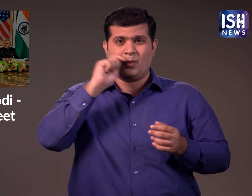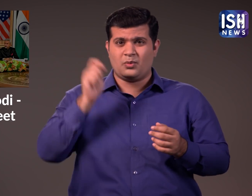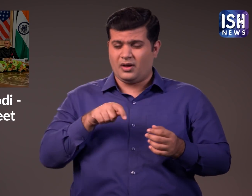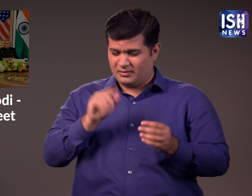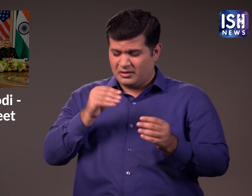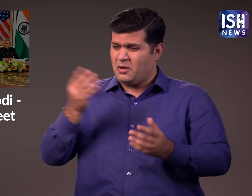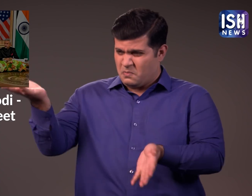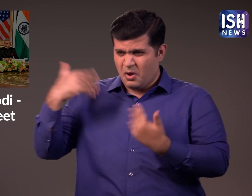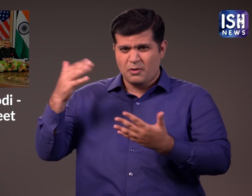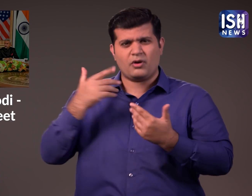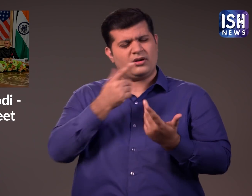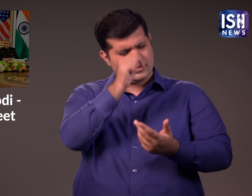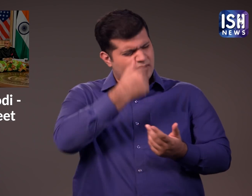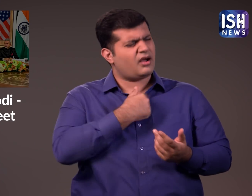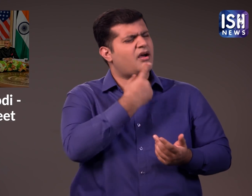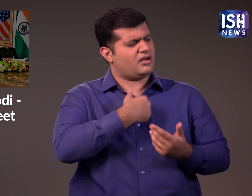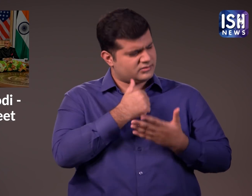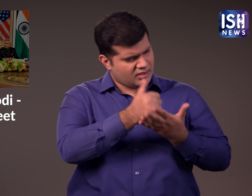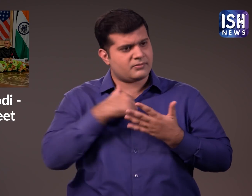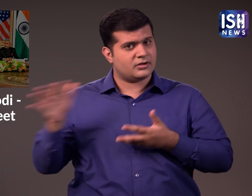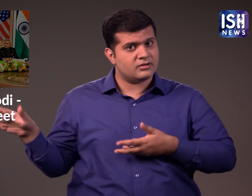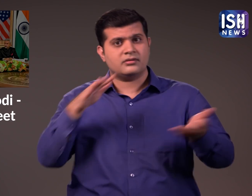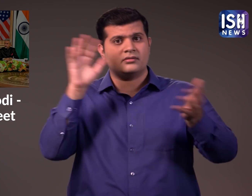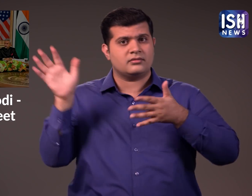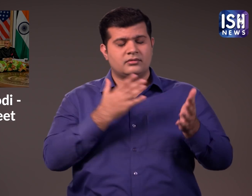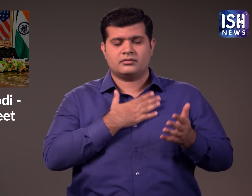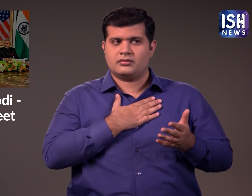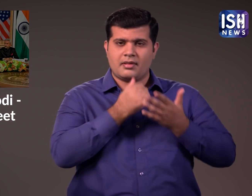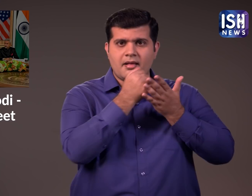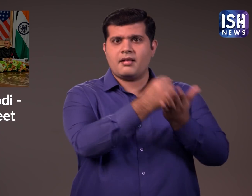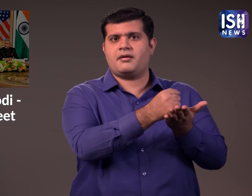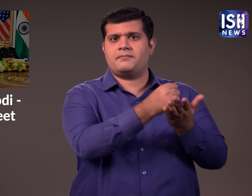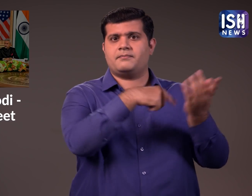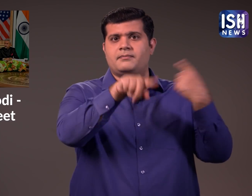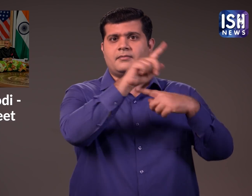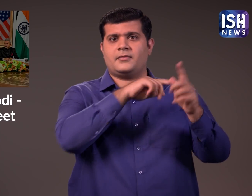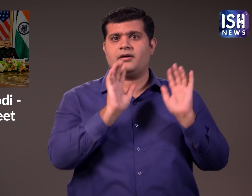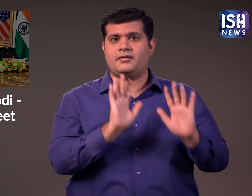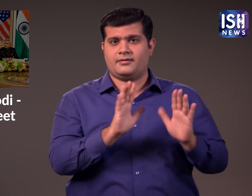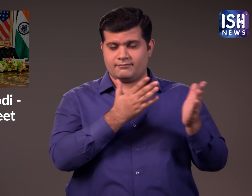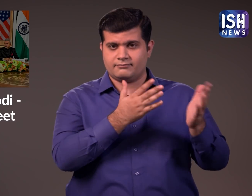And on the demand of Ukraine we are sending another consignment.